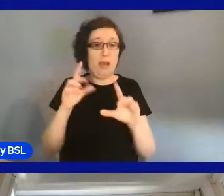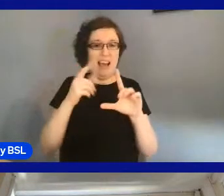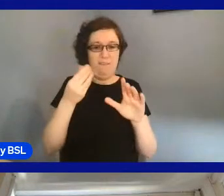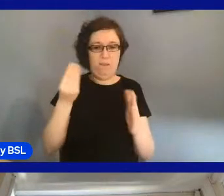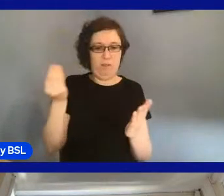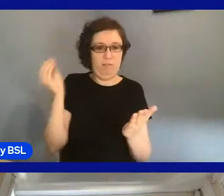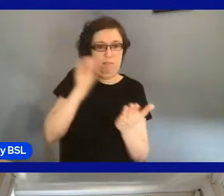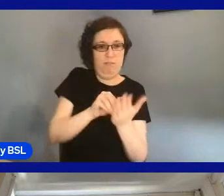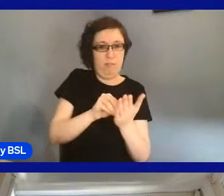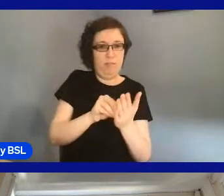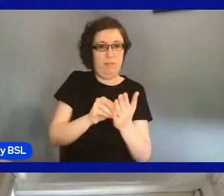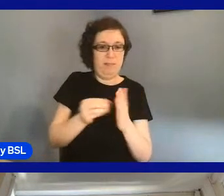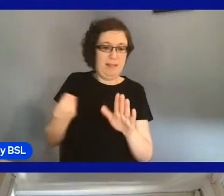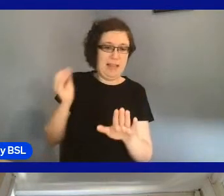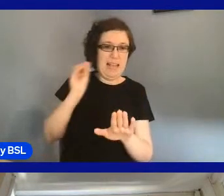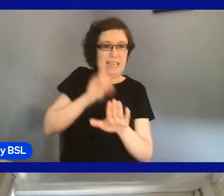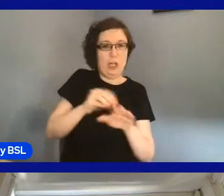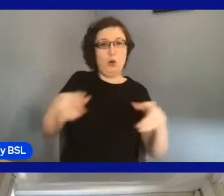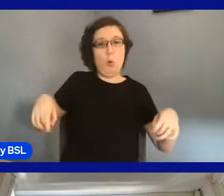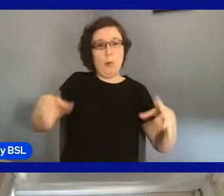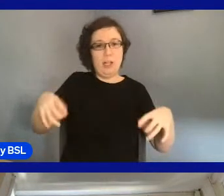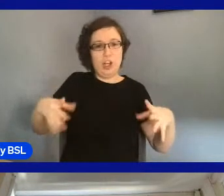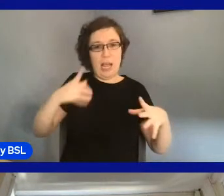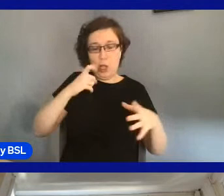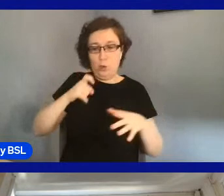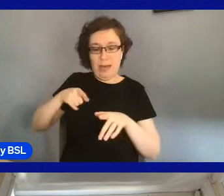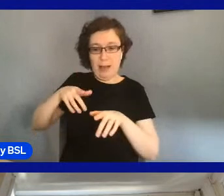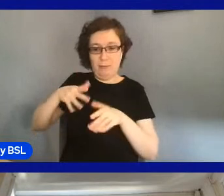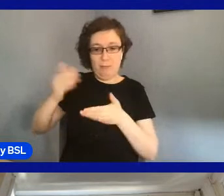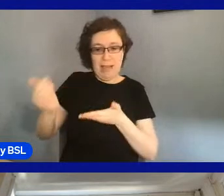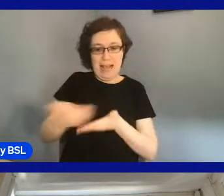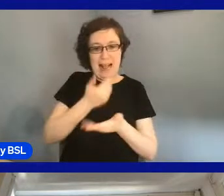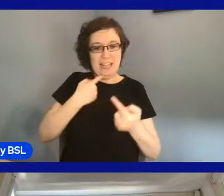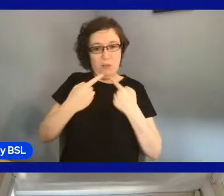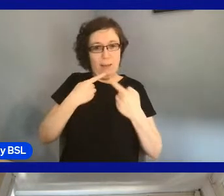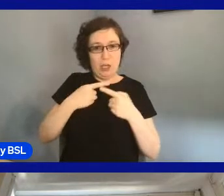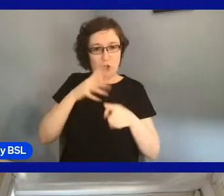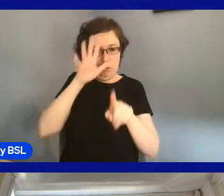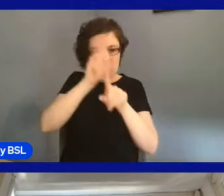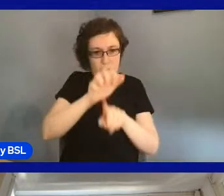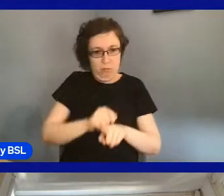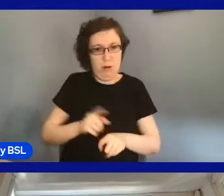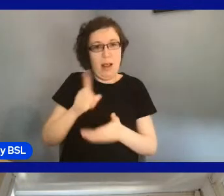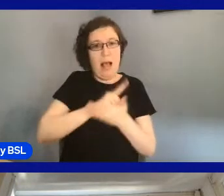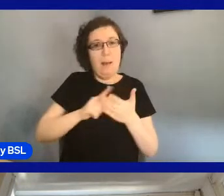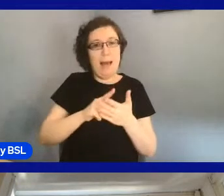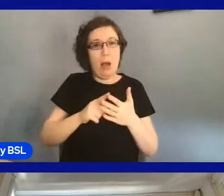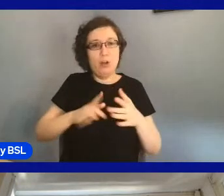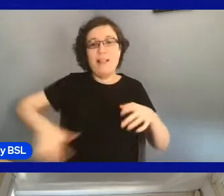wheelchair, that you can start to gather data about the journey, the services, the gradients and specifically what became really important